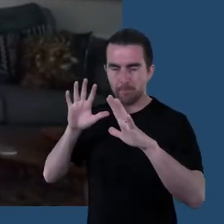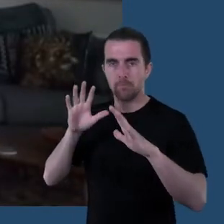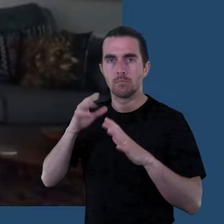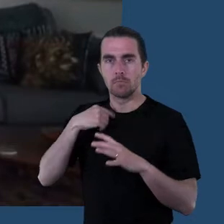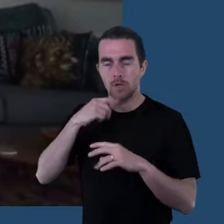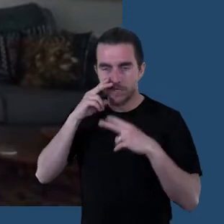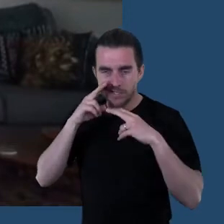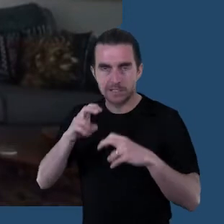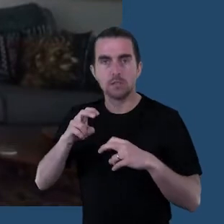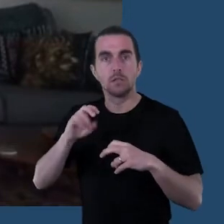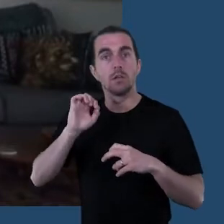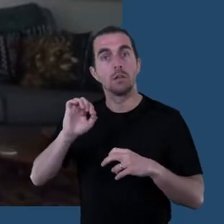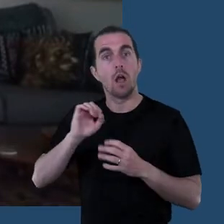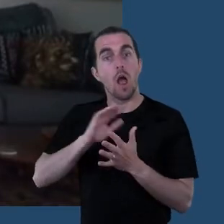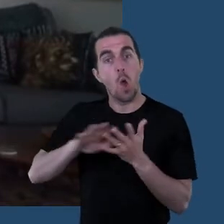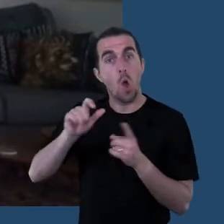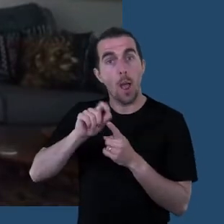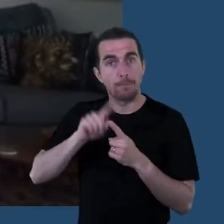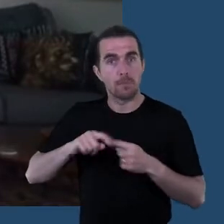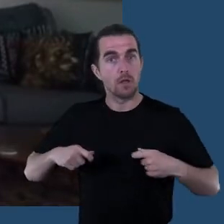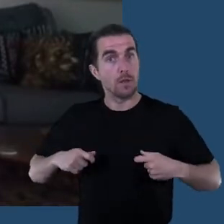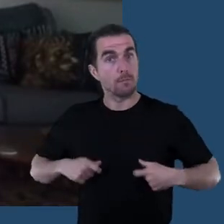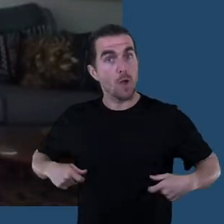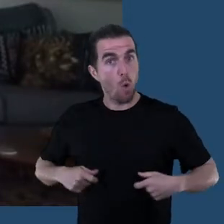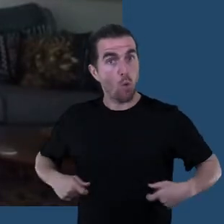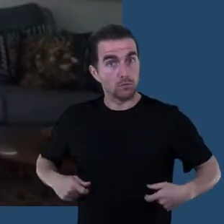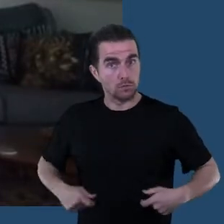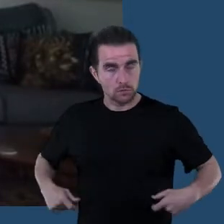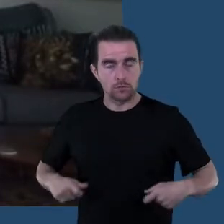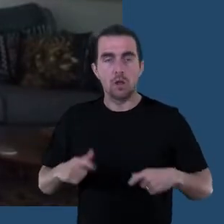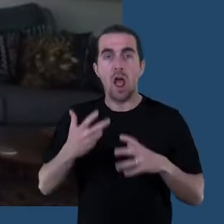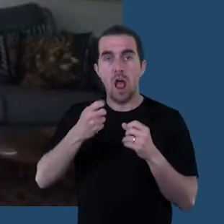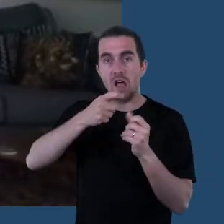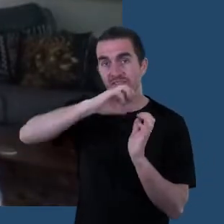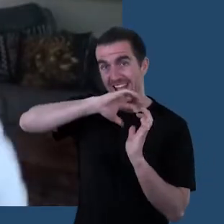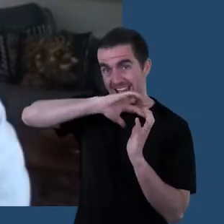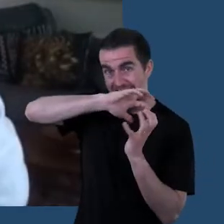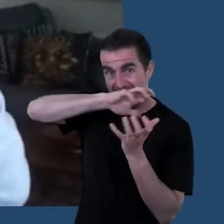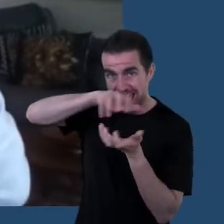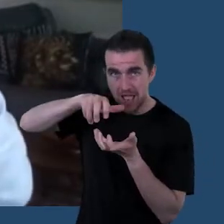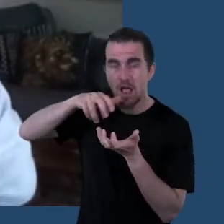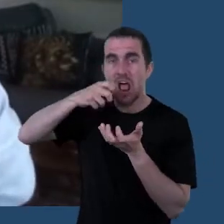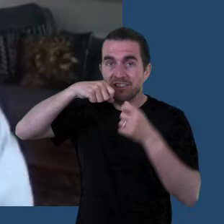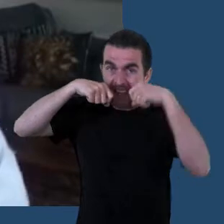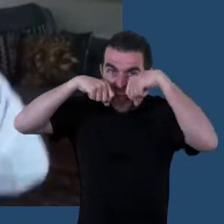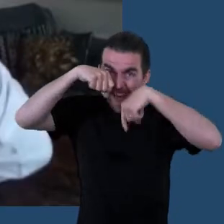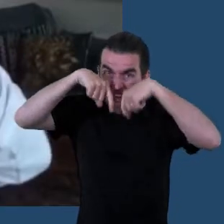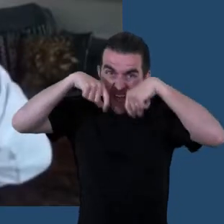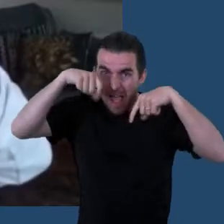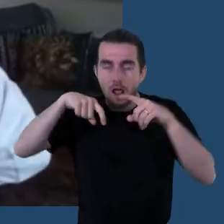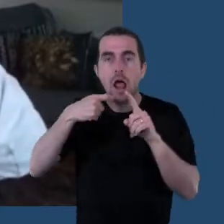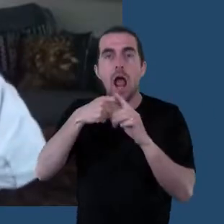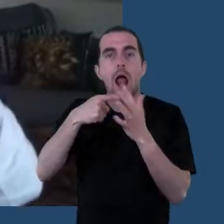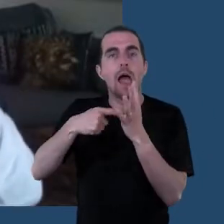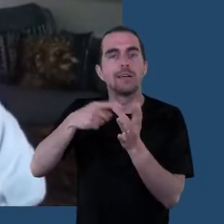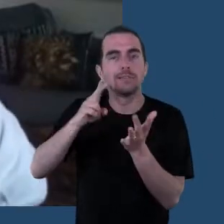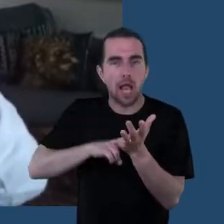Hope's bones, if you like. And also her baleen, these are the plates, the sheets of keratin,